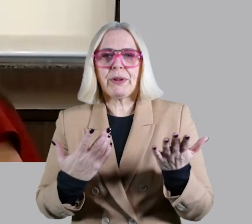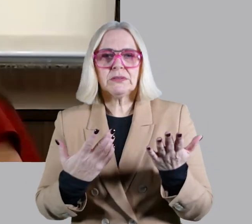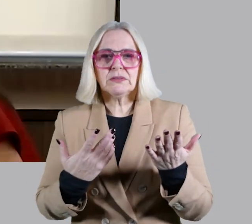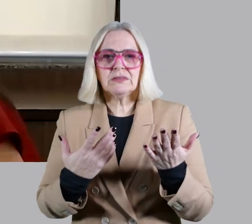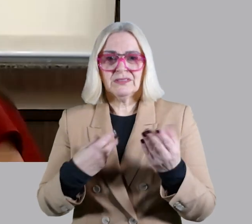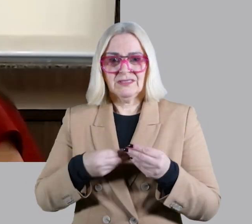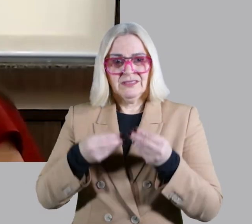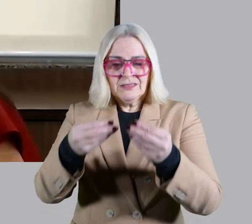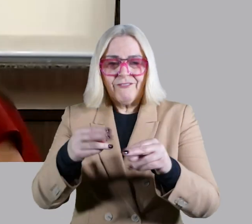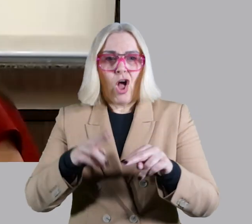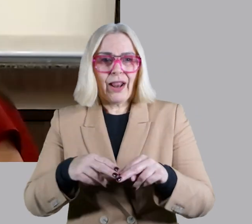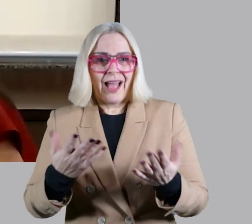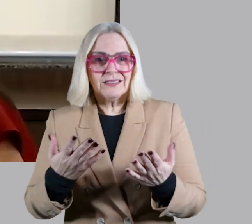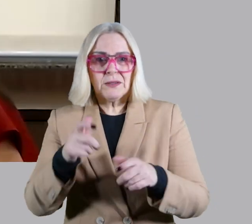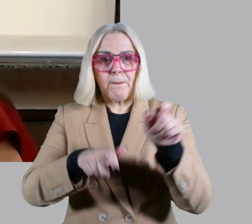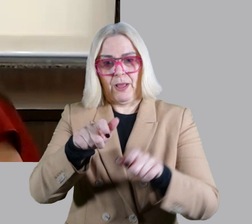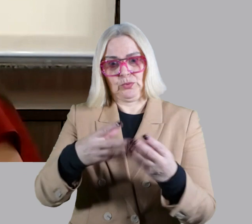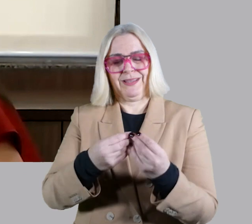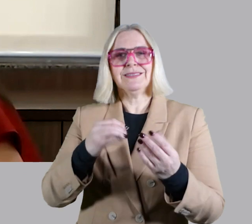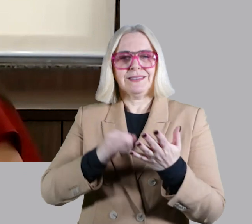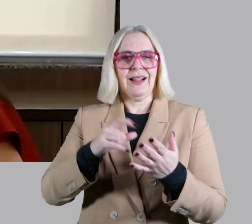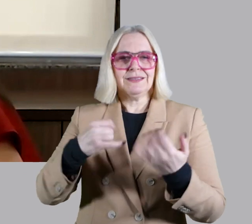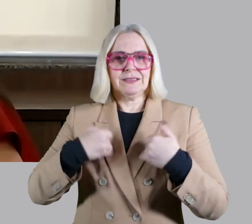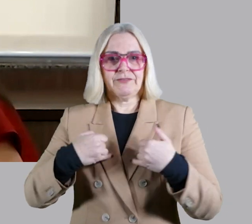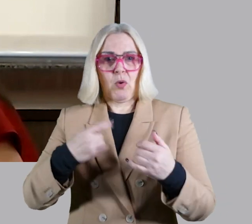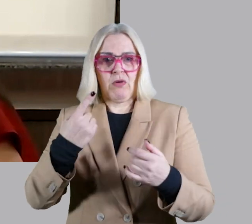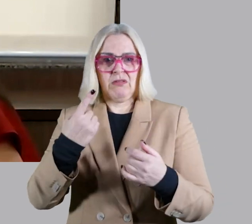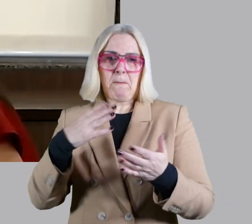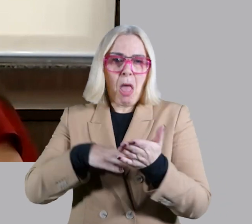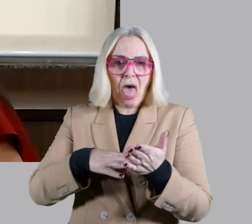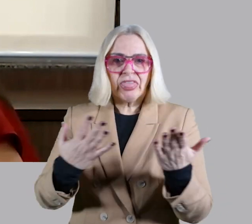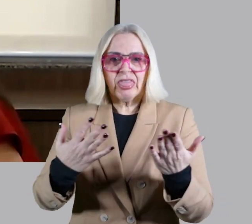I could give them folic acid, all my patients of sickle cell disease, for a month.